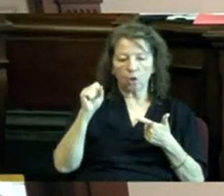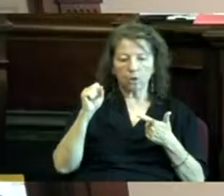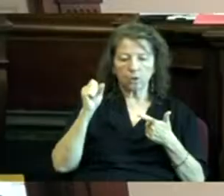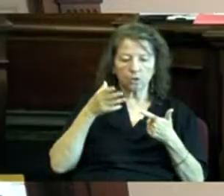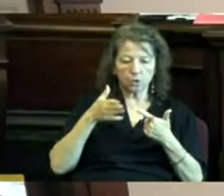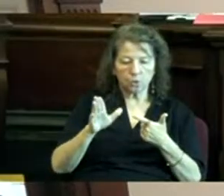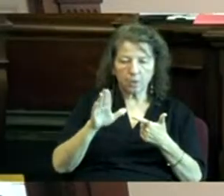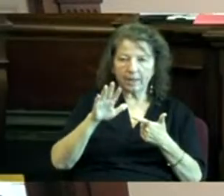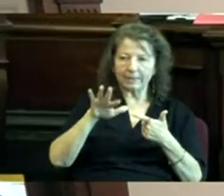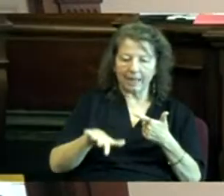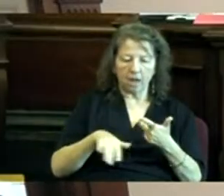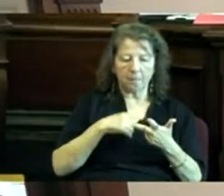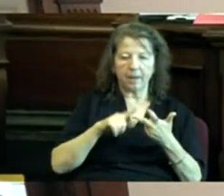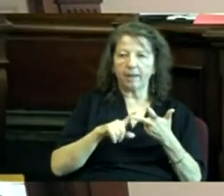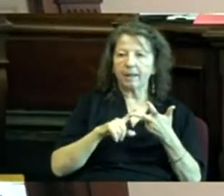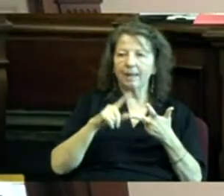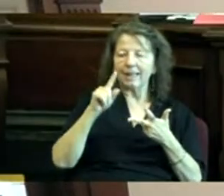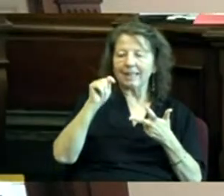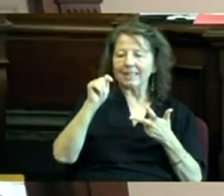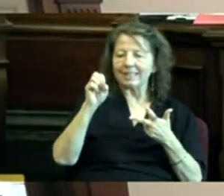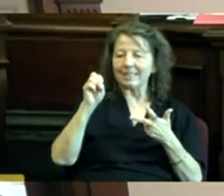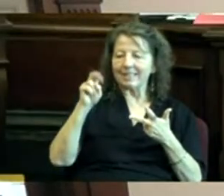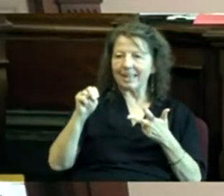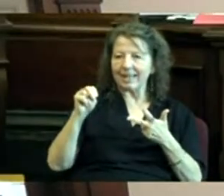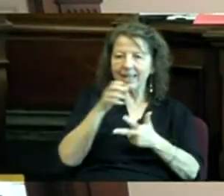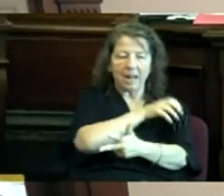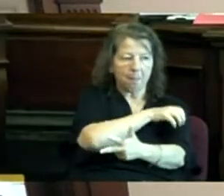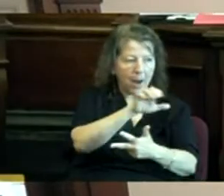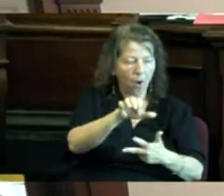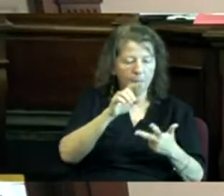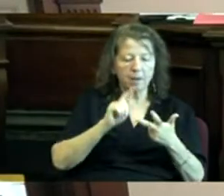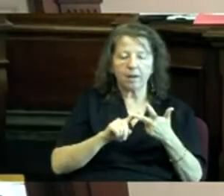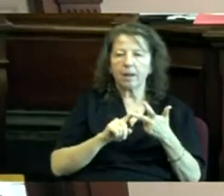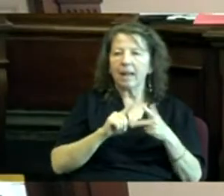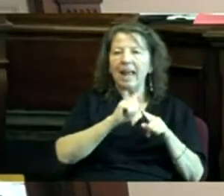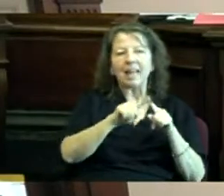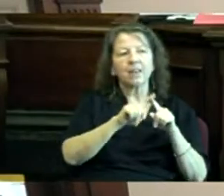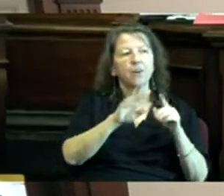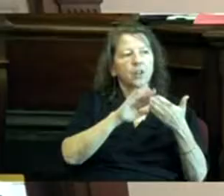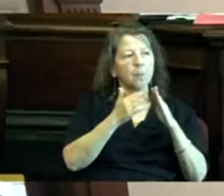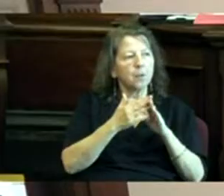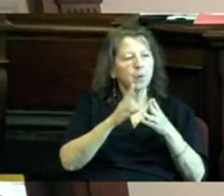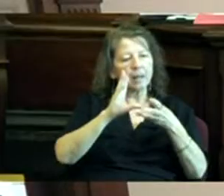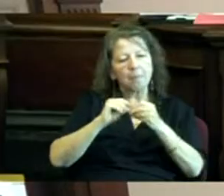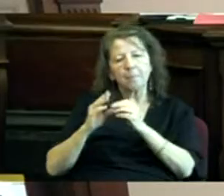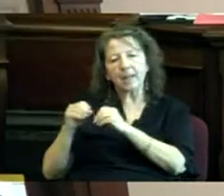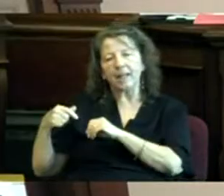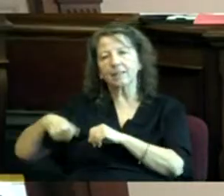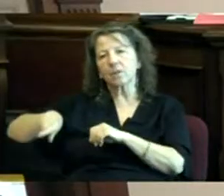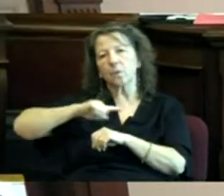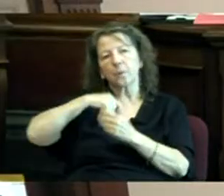driving, Park Avenue, Charles Street Settlement, teen